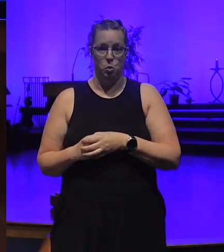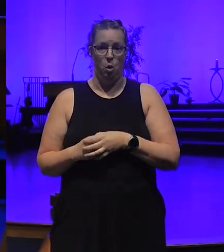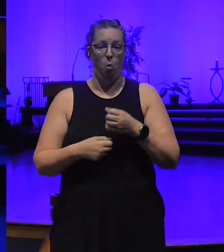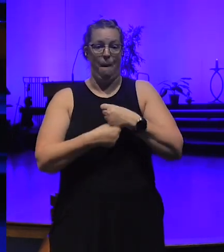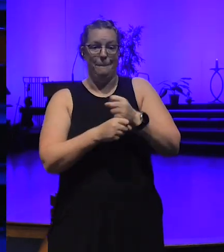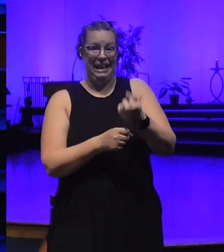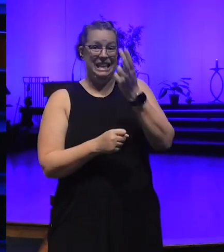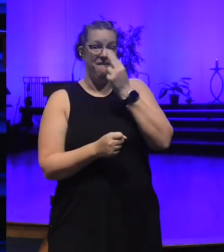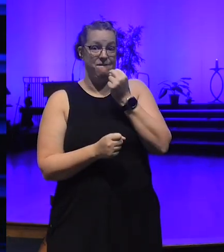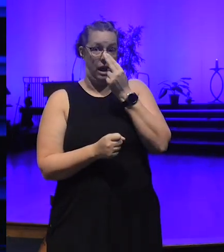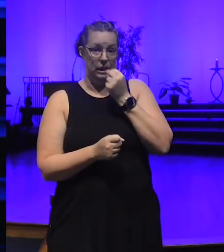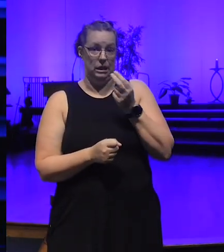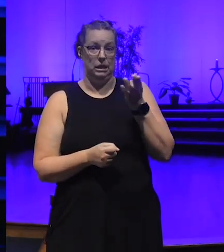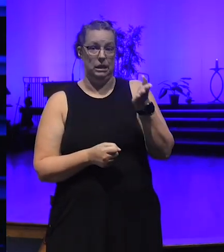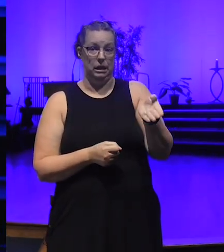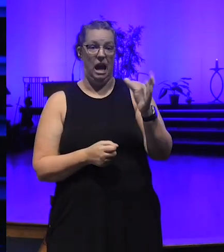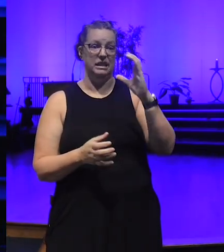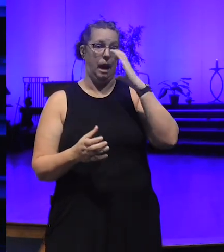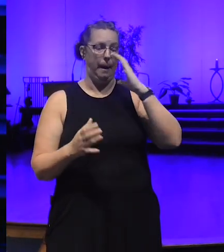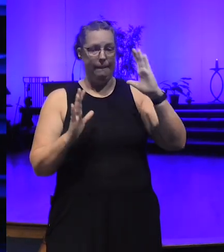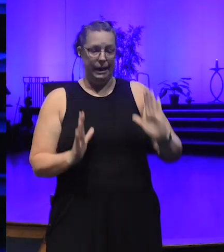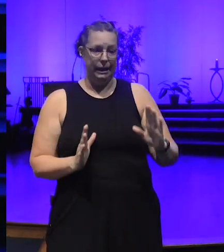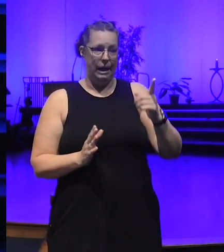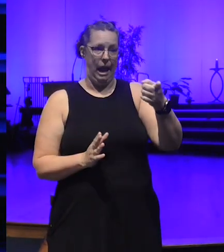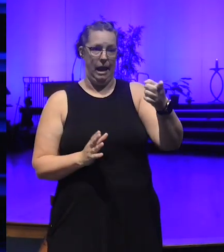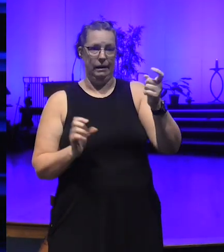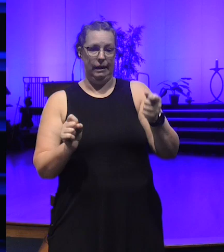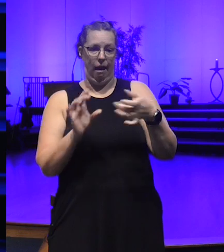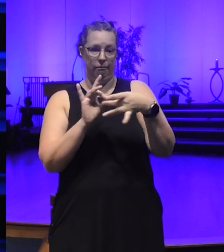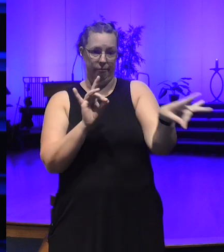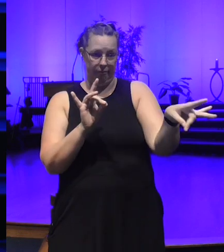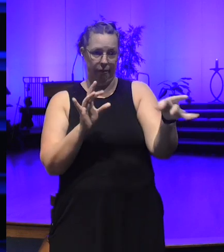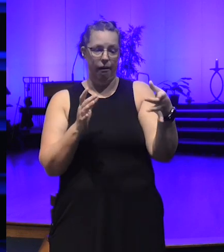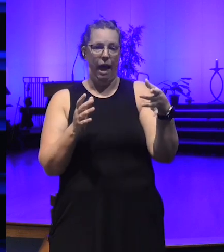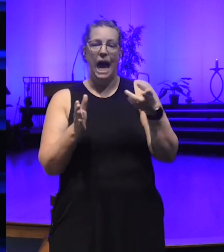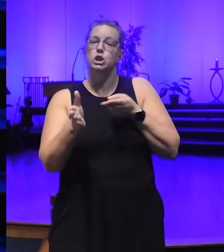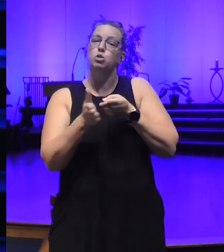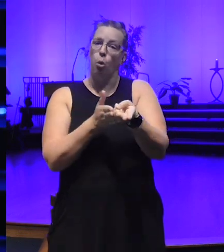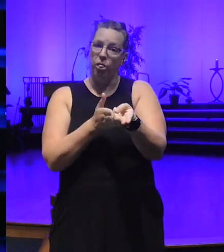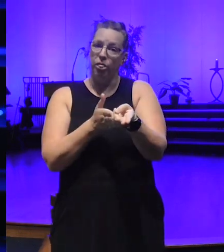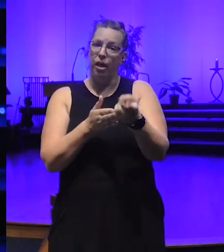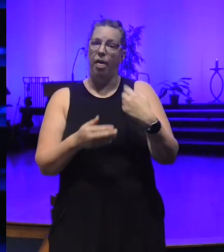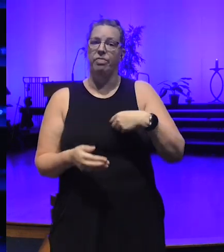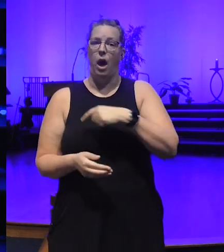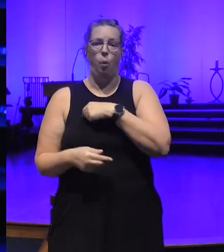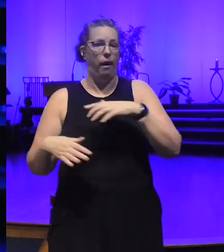that a comedian is able to articulate a truth that we either haven't thought about or to are